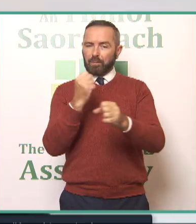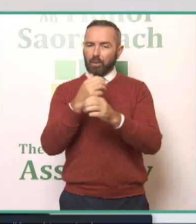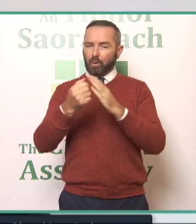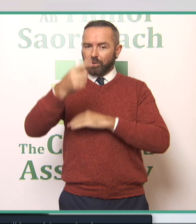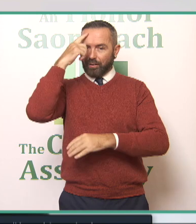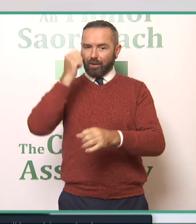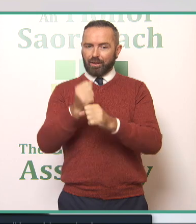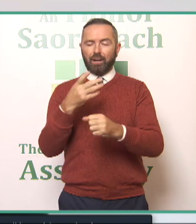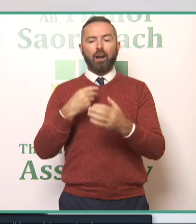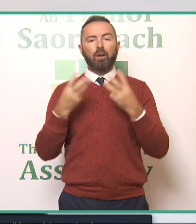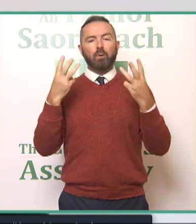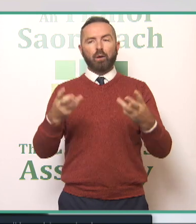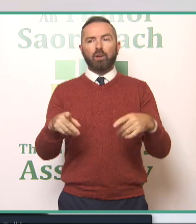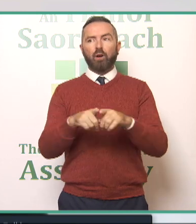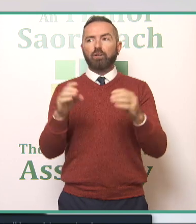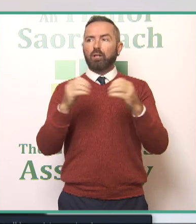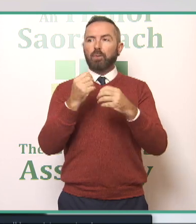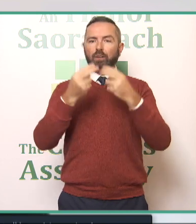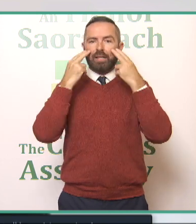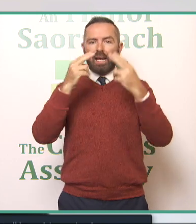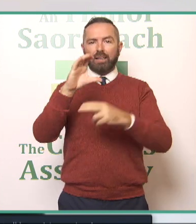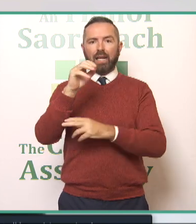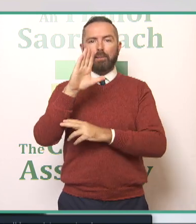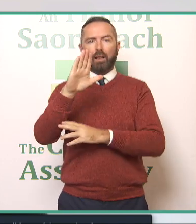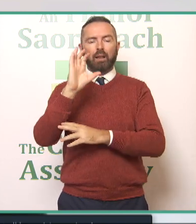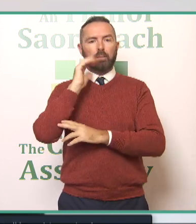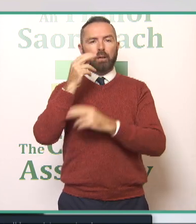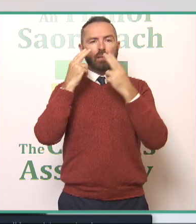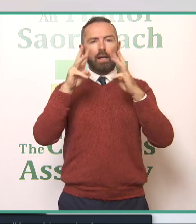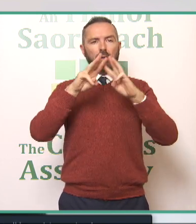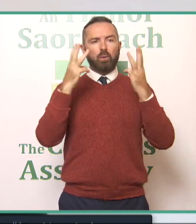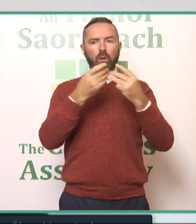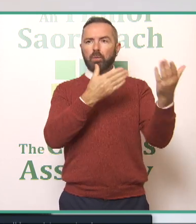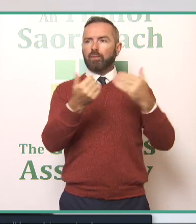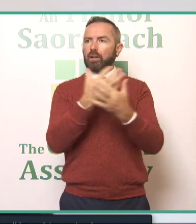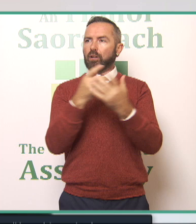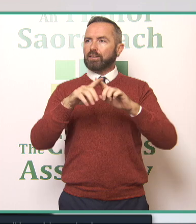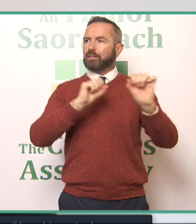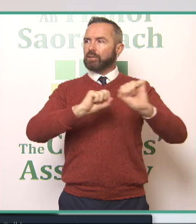natural Capital our our natural world provides us with money Services they are they don't offer you